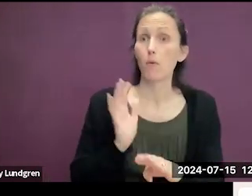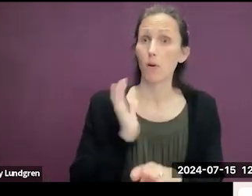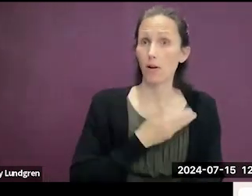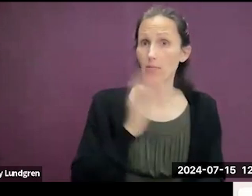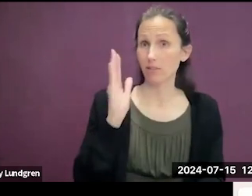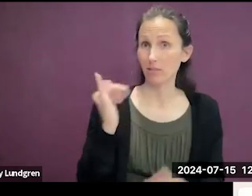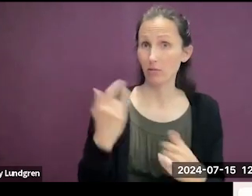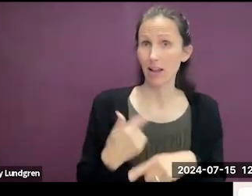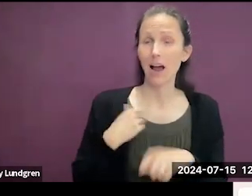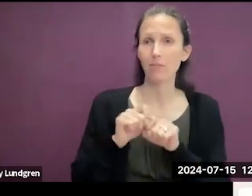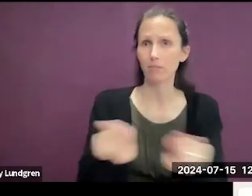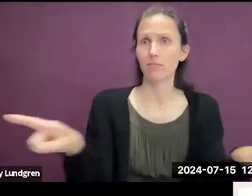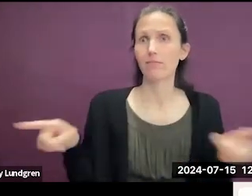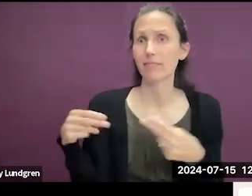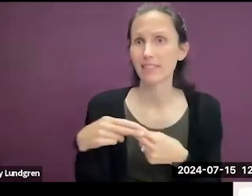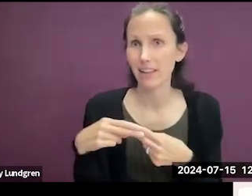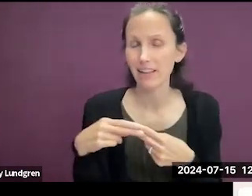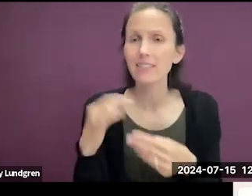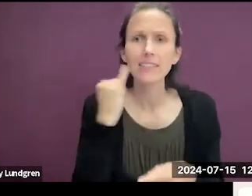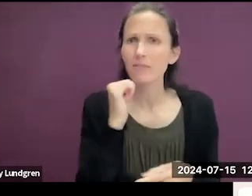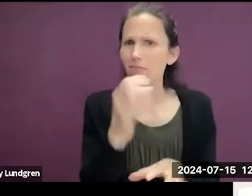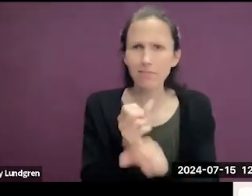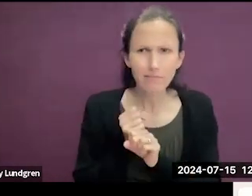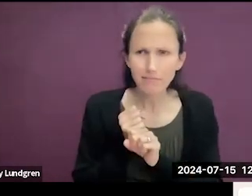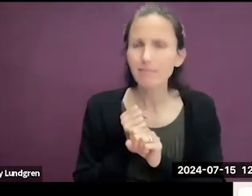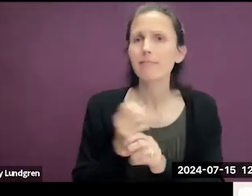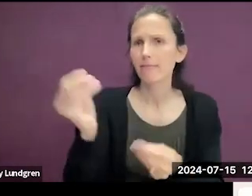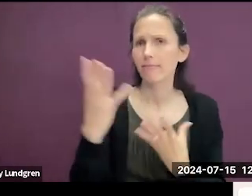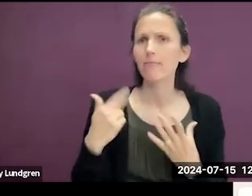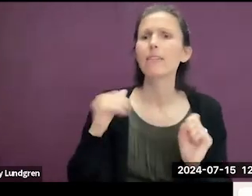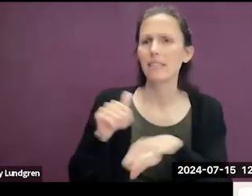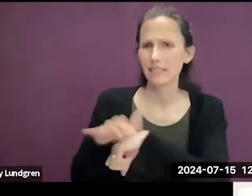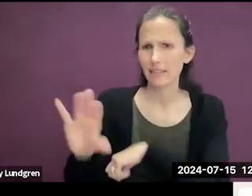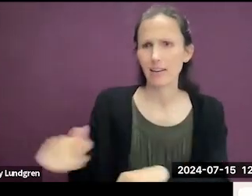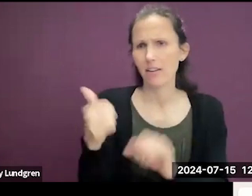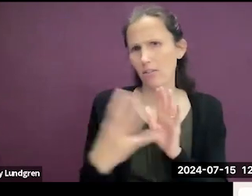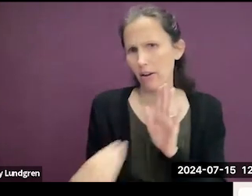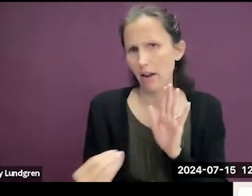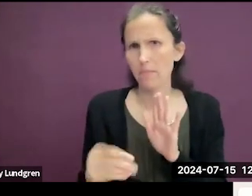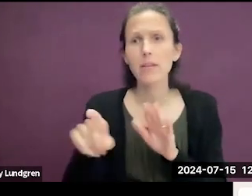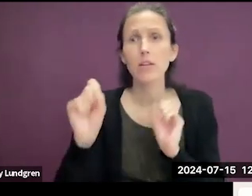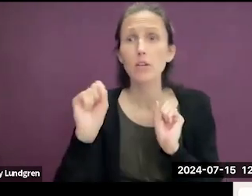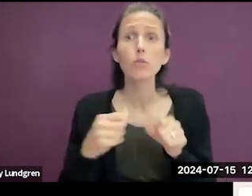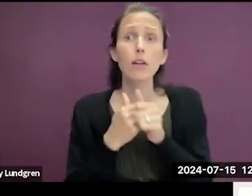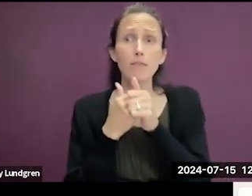If you don't have those available, let us know and we can send you another copy. You can choose to follow along in that presentation